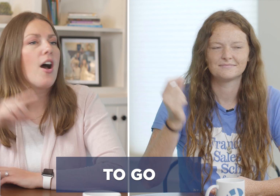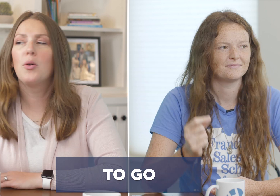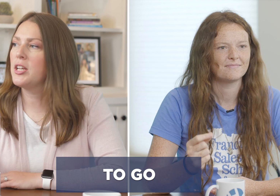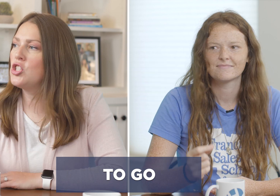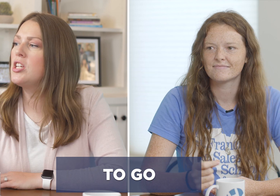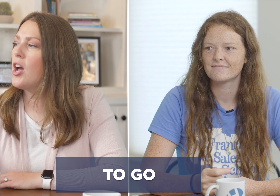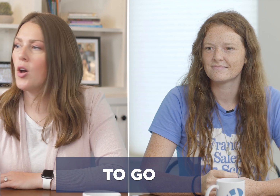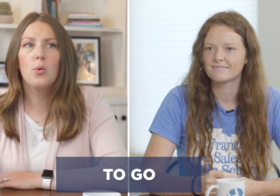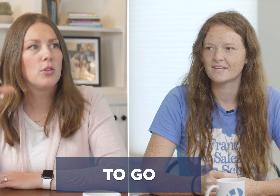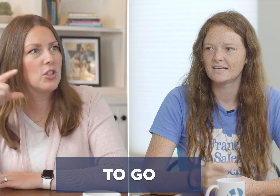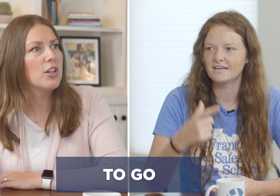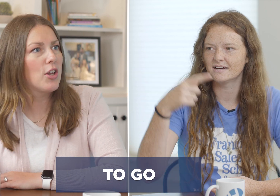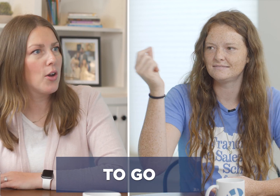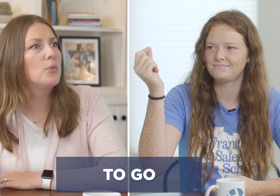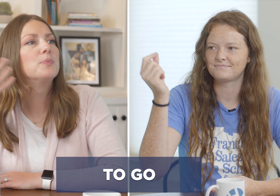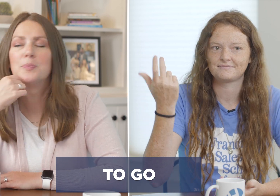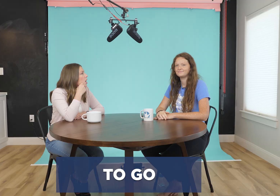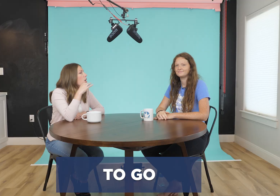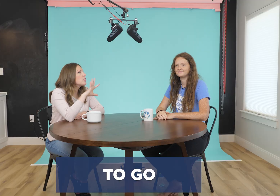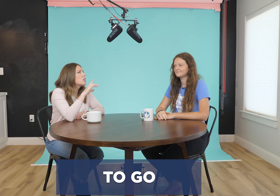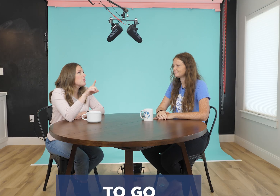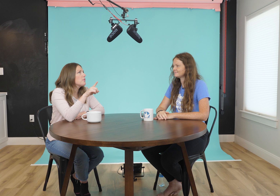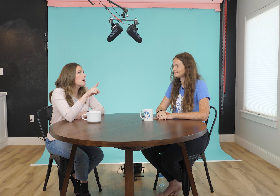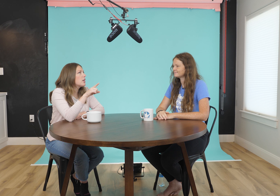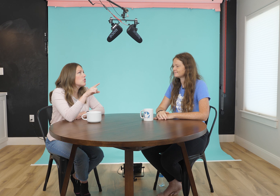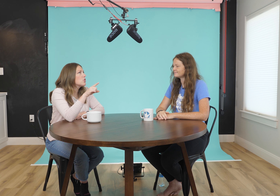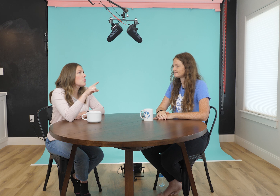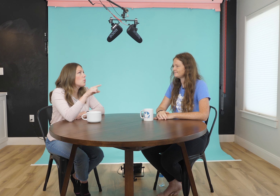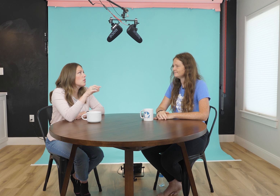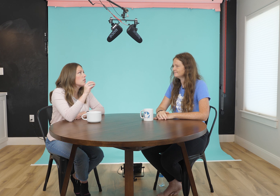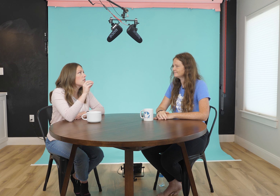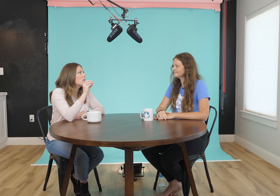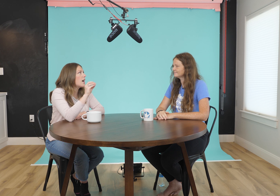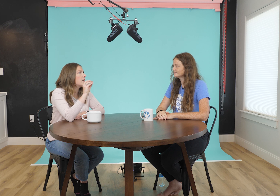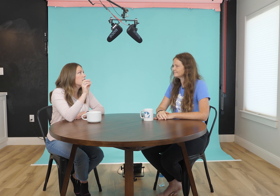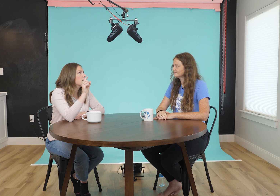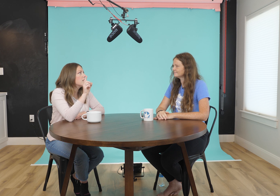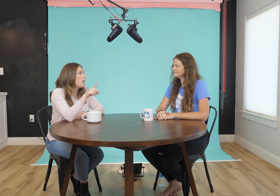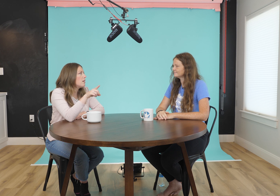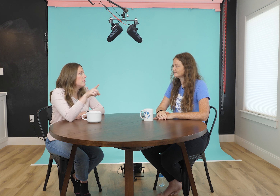I like go, go. are there different variations for the sign love